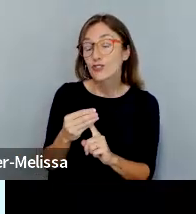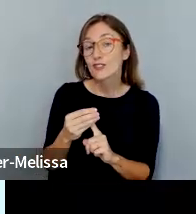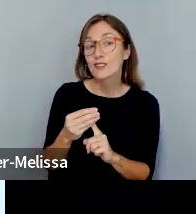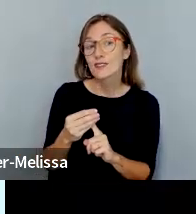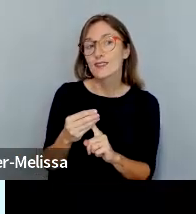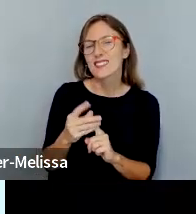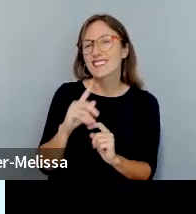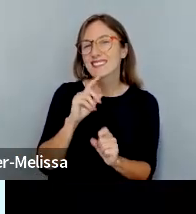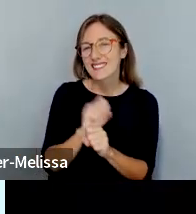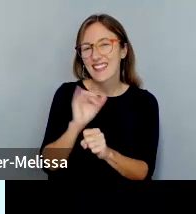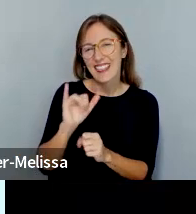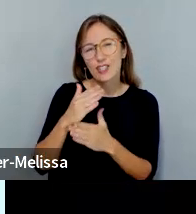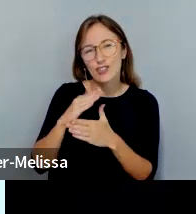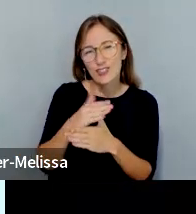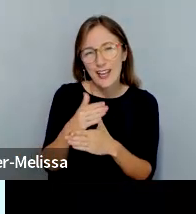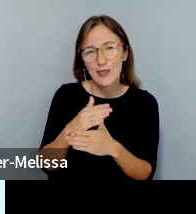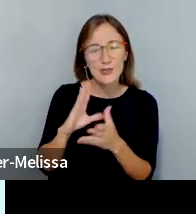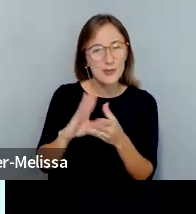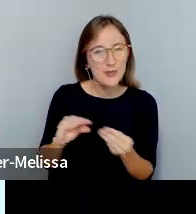important part of our shared history. Marsha and I are going to talk a